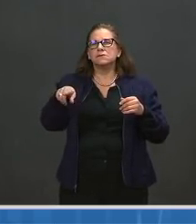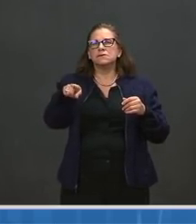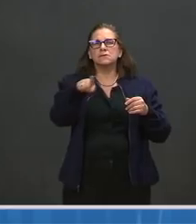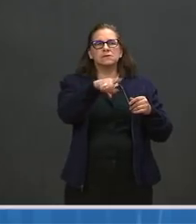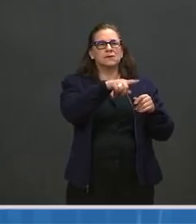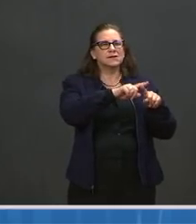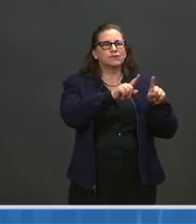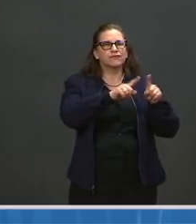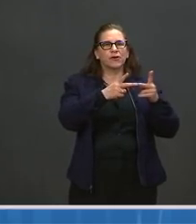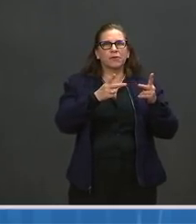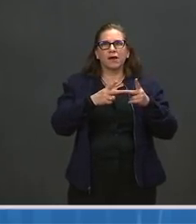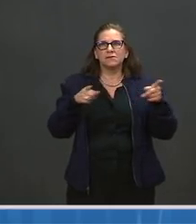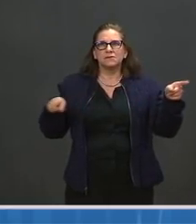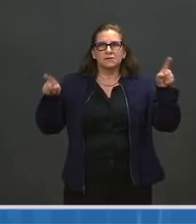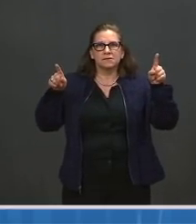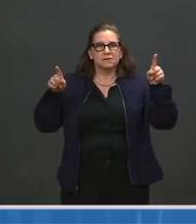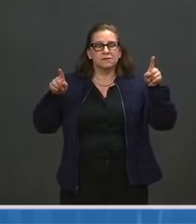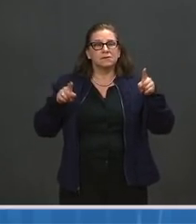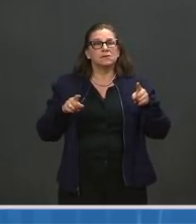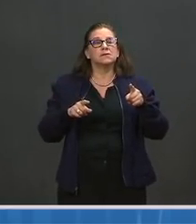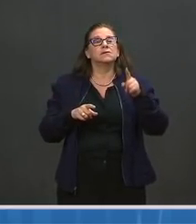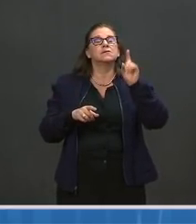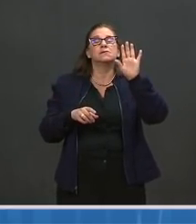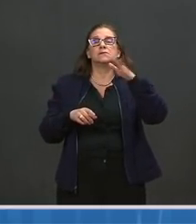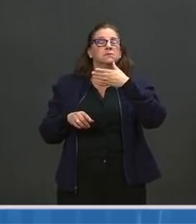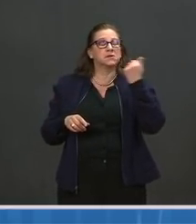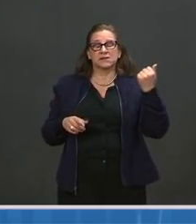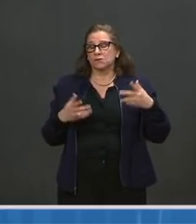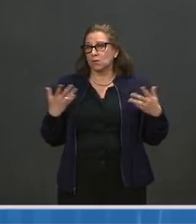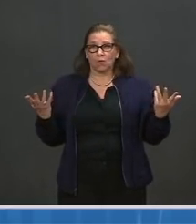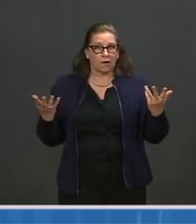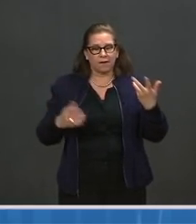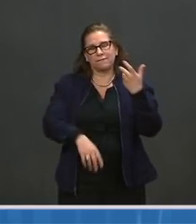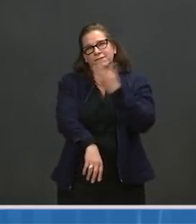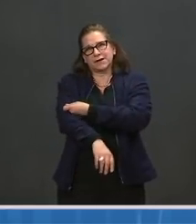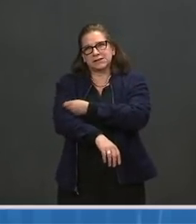Mr. Slavitt: Dr. Fauci, anything you'd add? Dr. Fauci: No. Just to underscore what Dr. Walensky said: